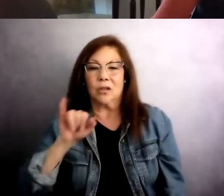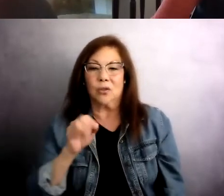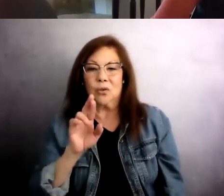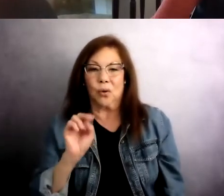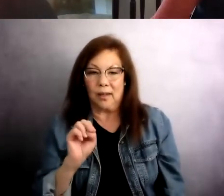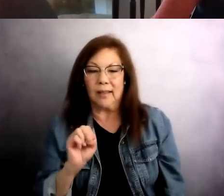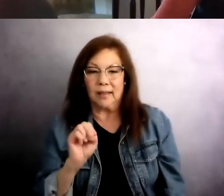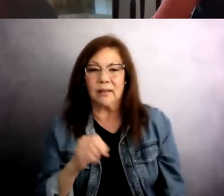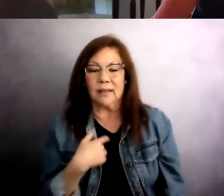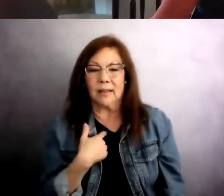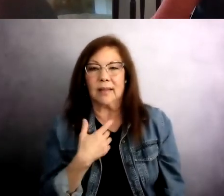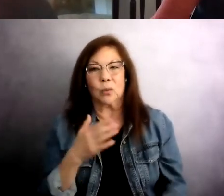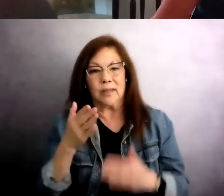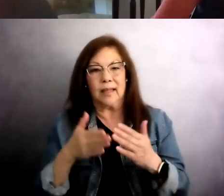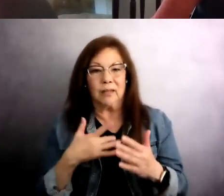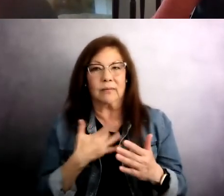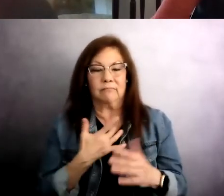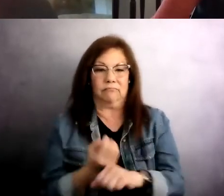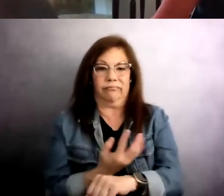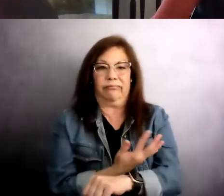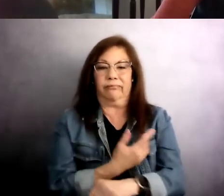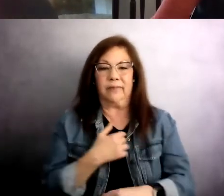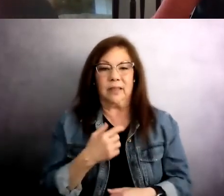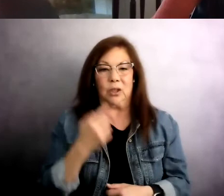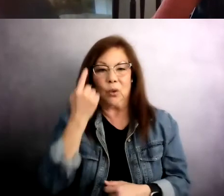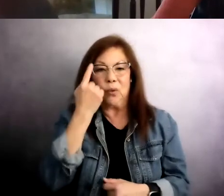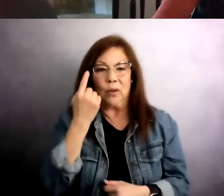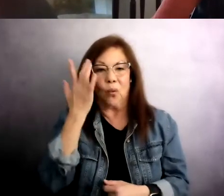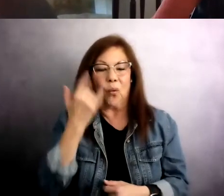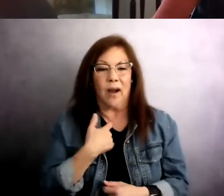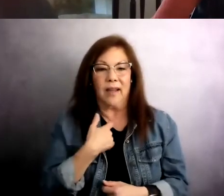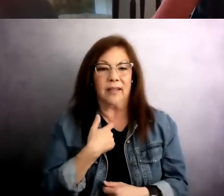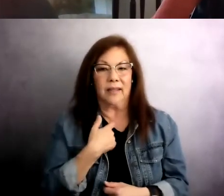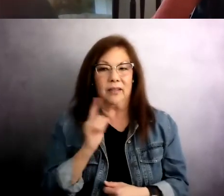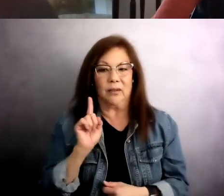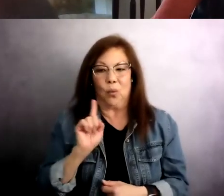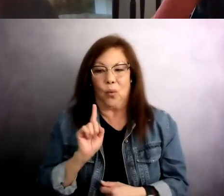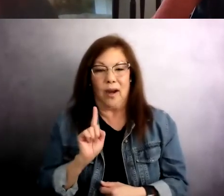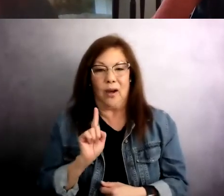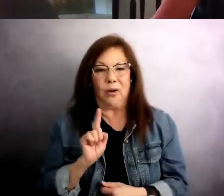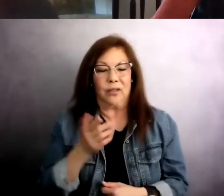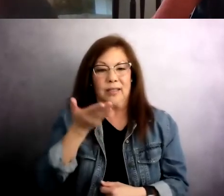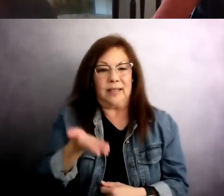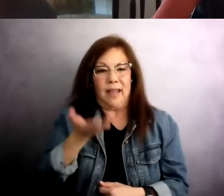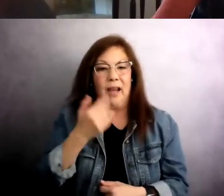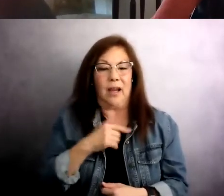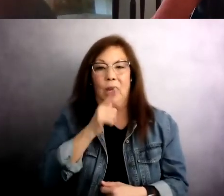she gets that creeping realization of why she is where she is, and why she is who she is.